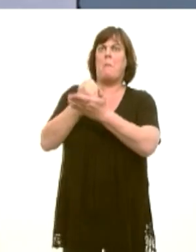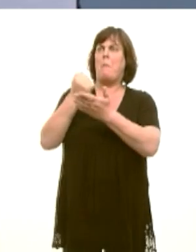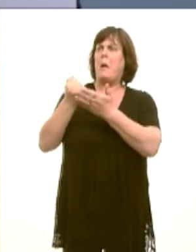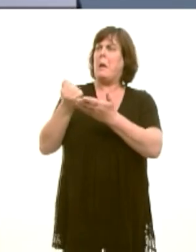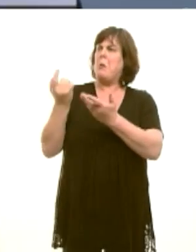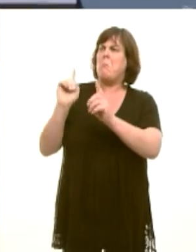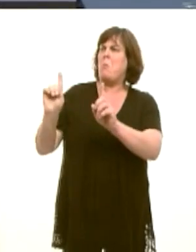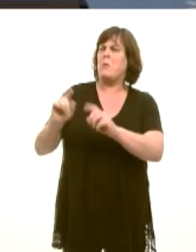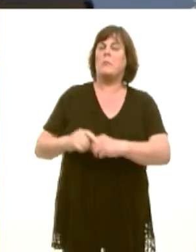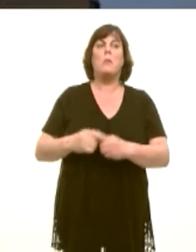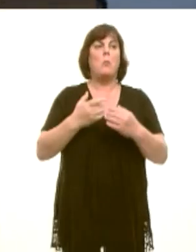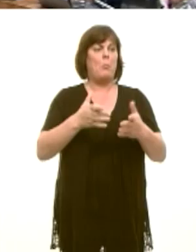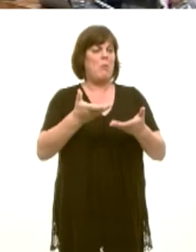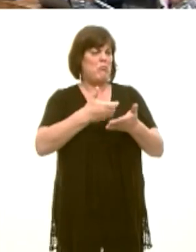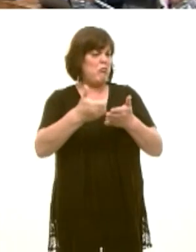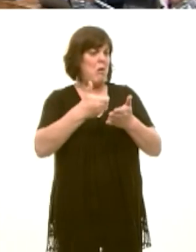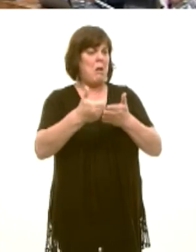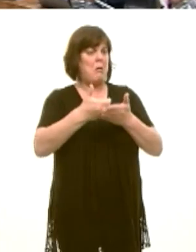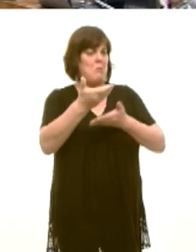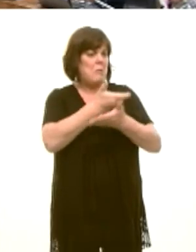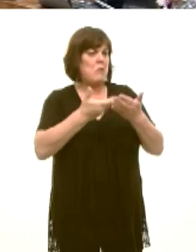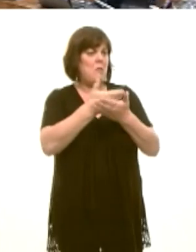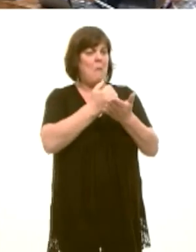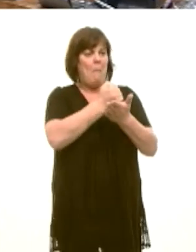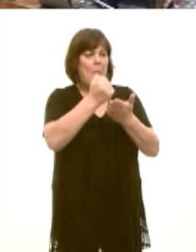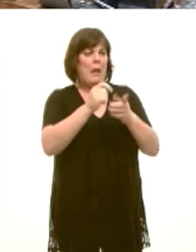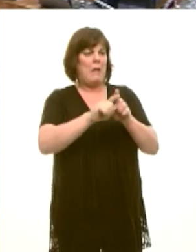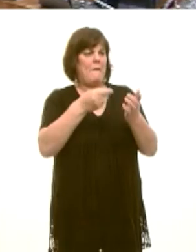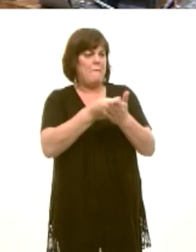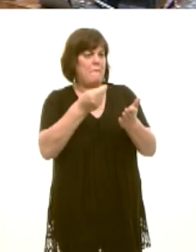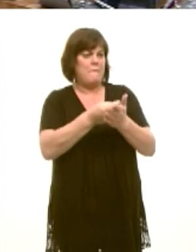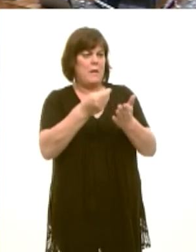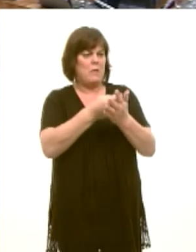with the UK Government on a range of issues, including banking and financial matters. Our